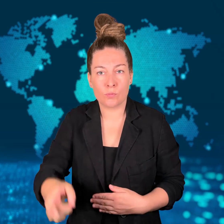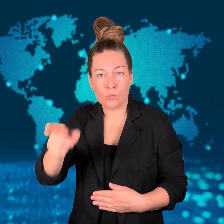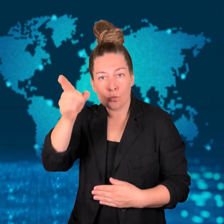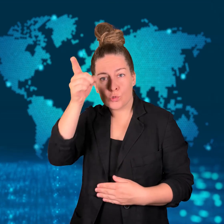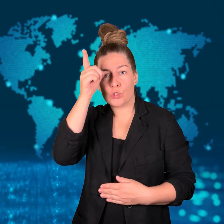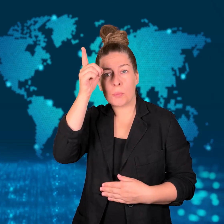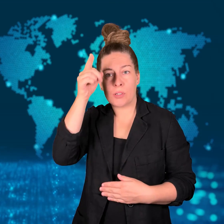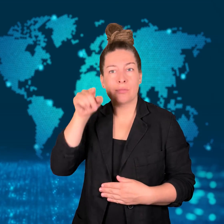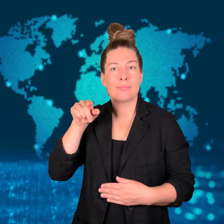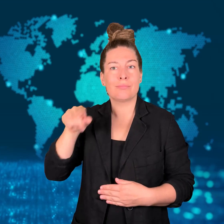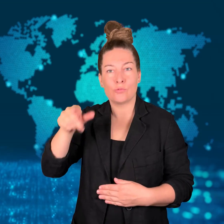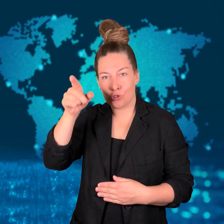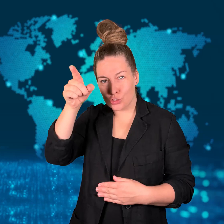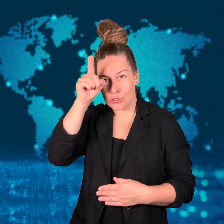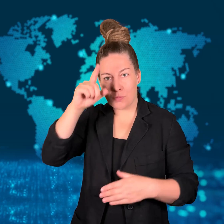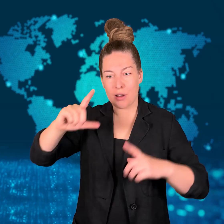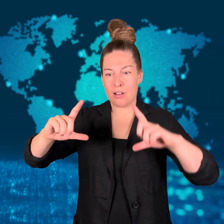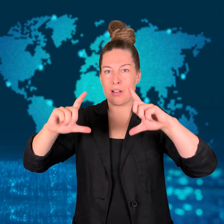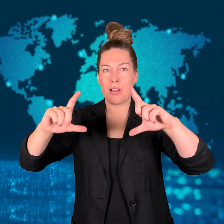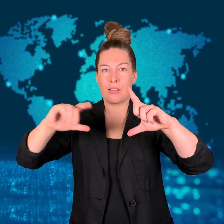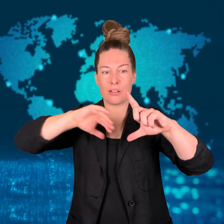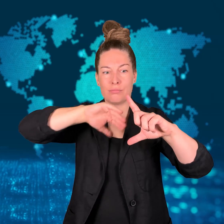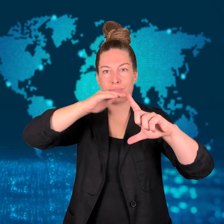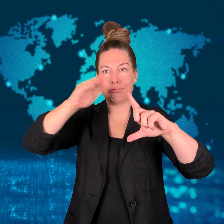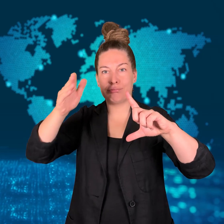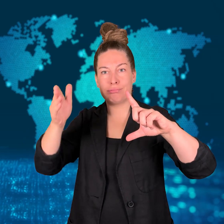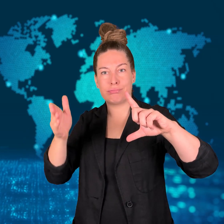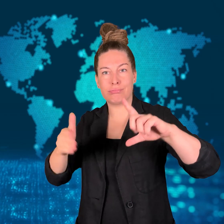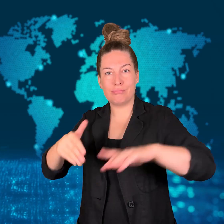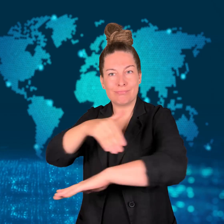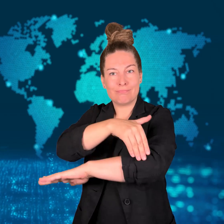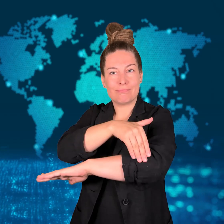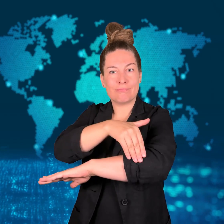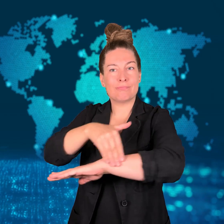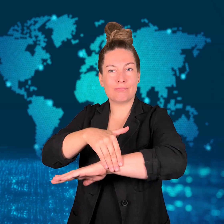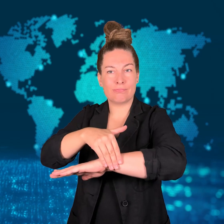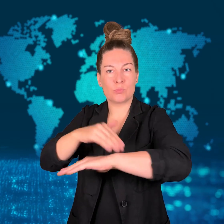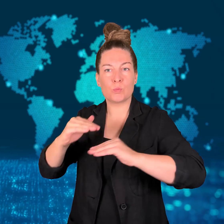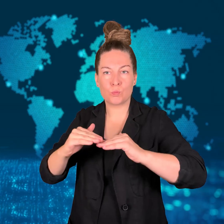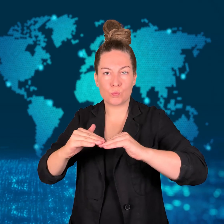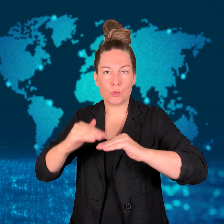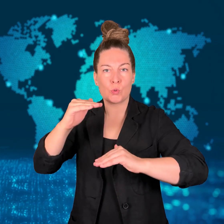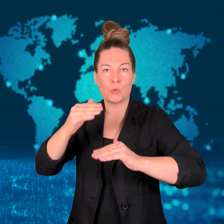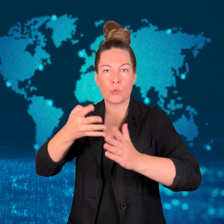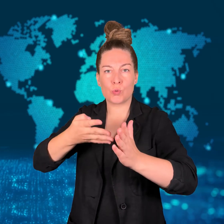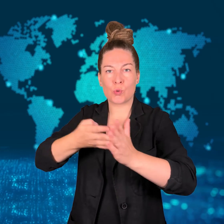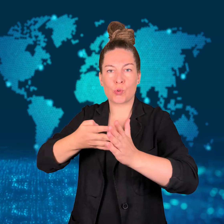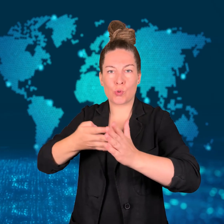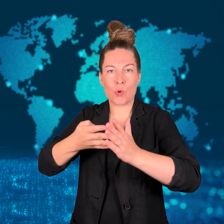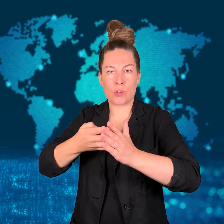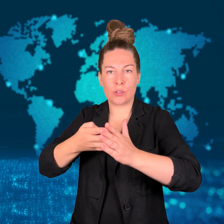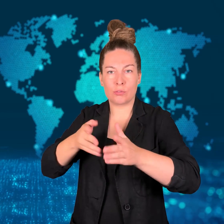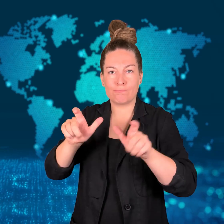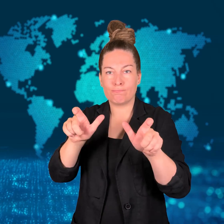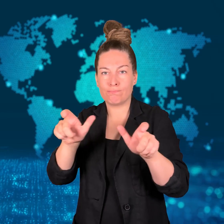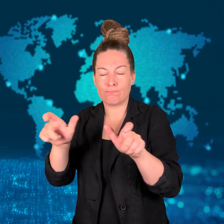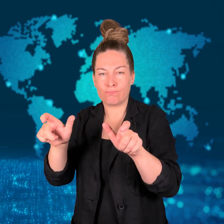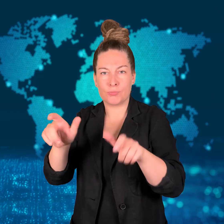Tightened control of land borders